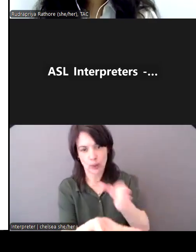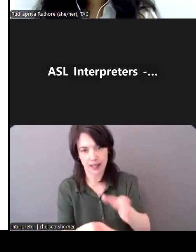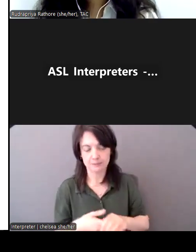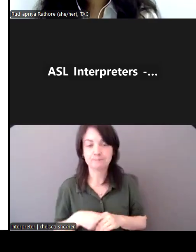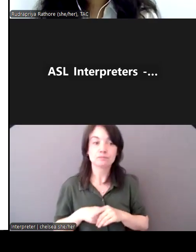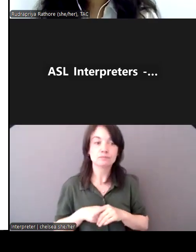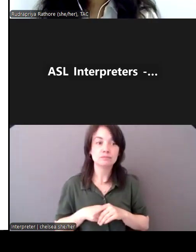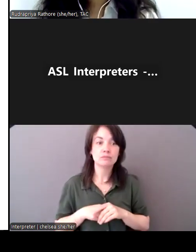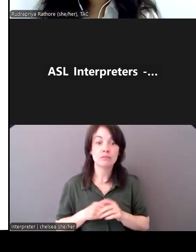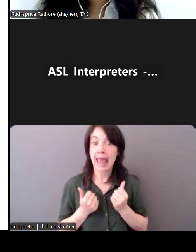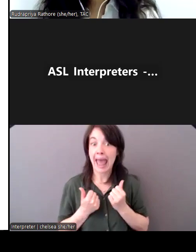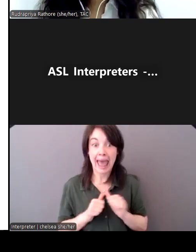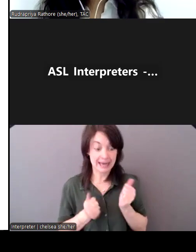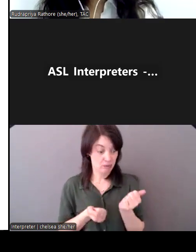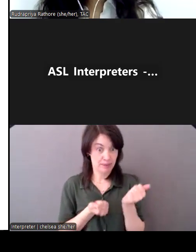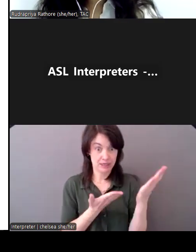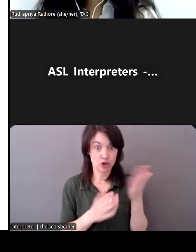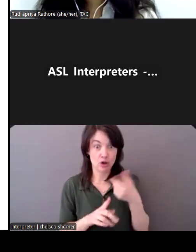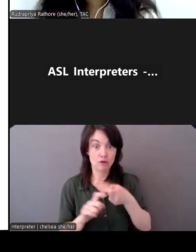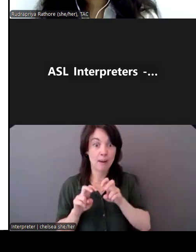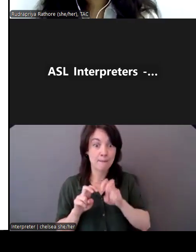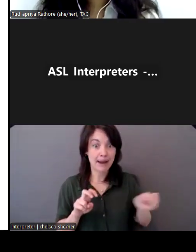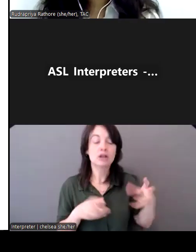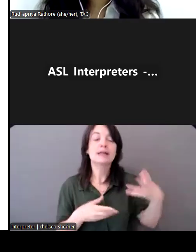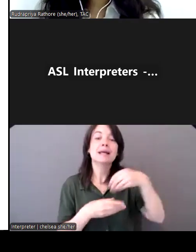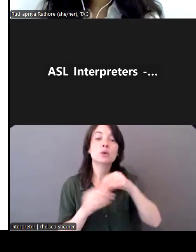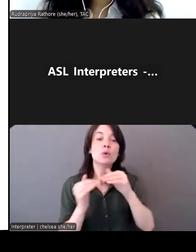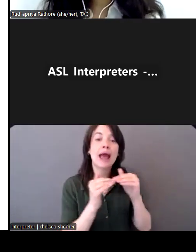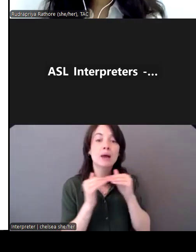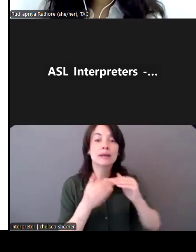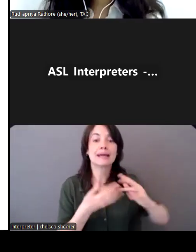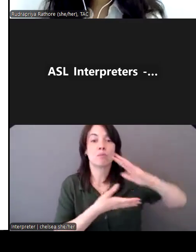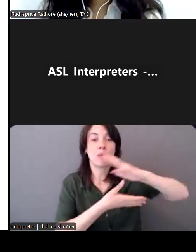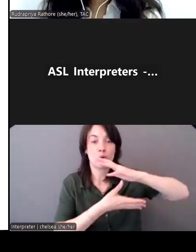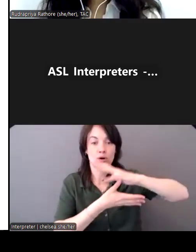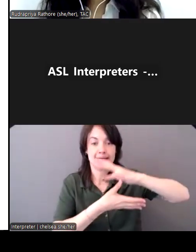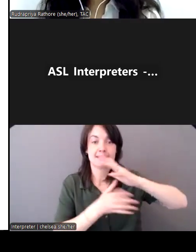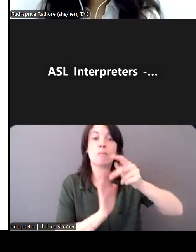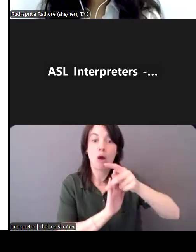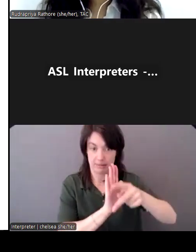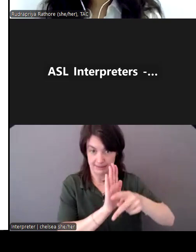makes also include TAC's equity priority policies and um they are approved by the